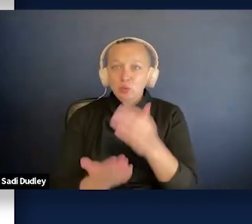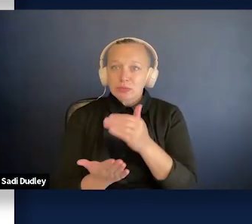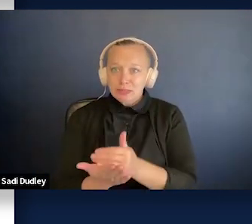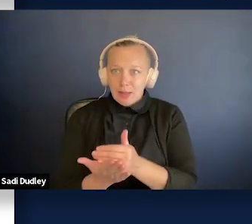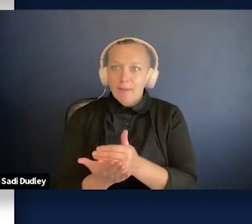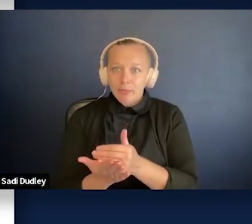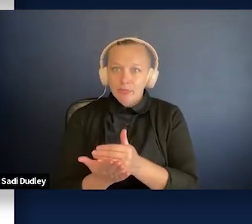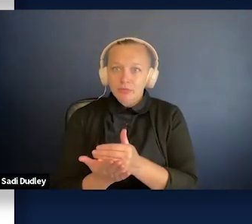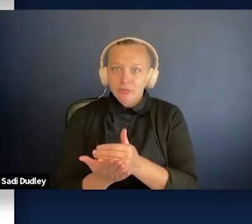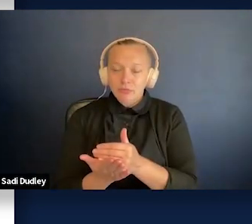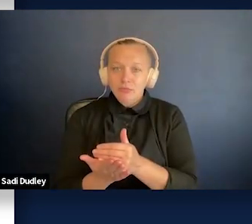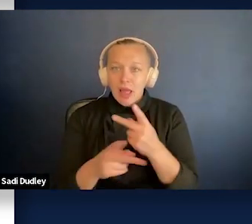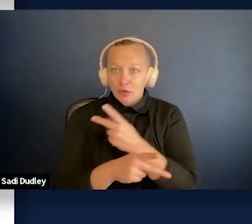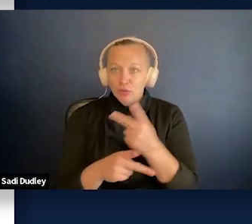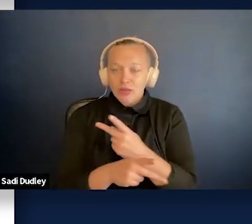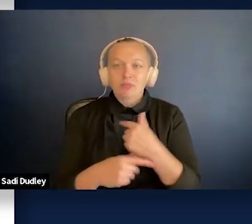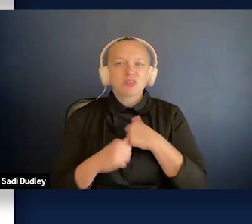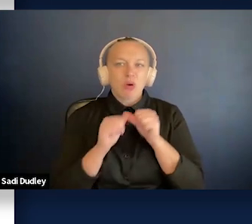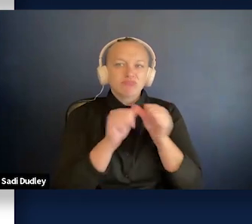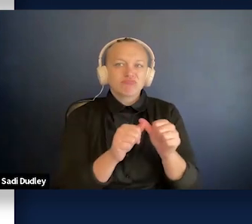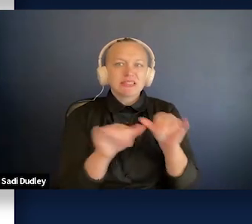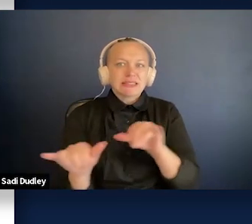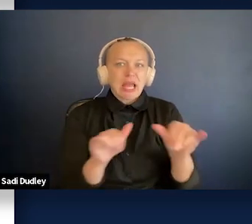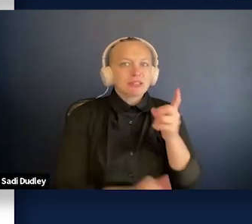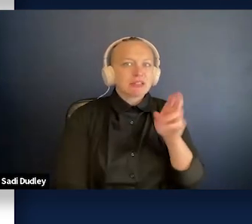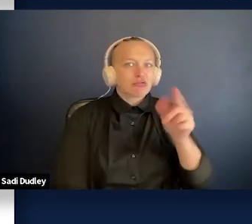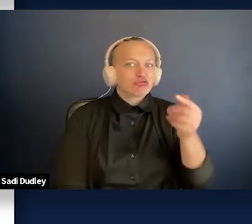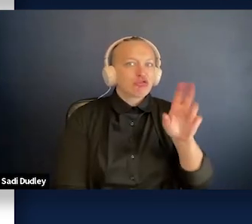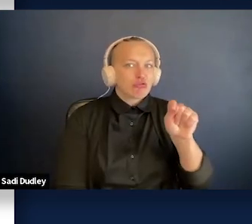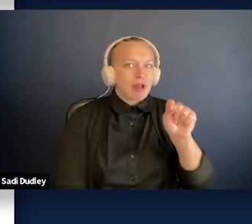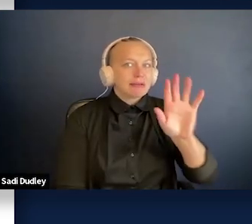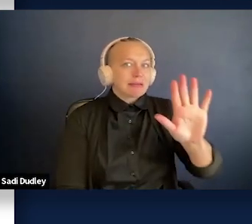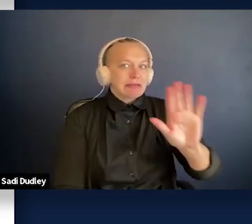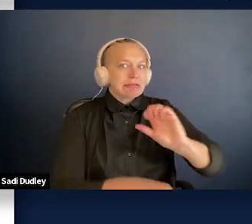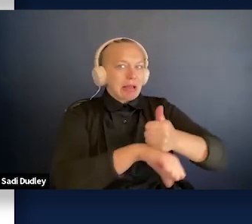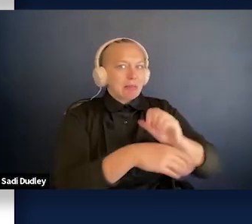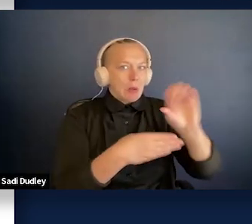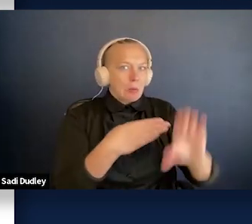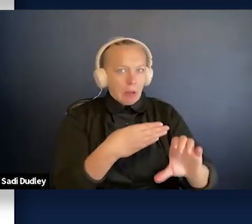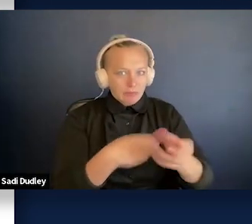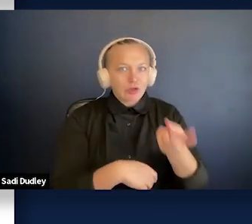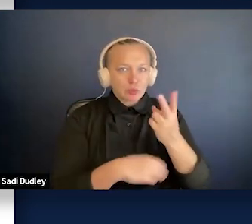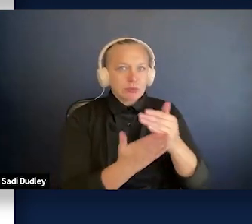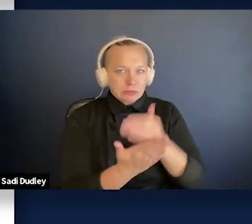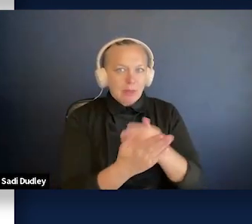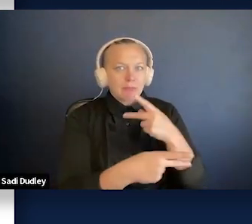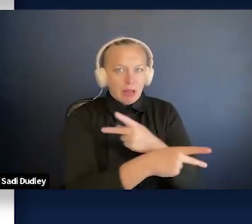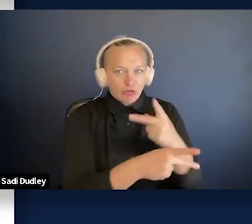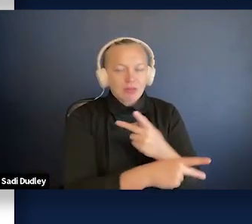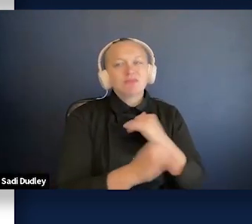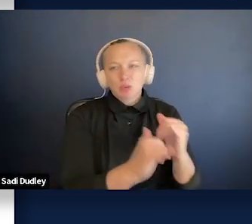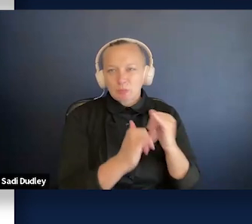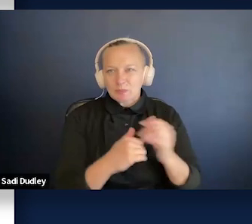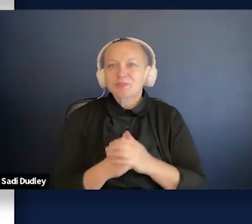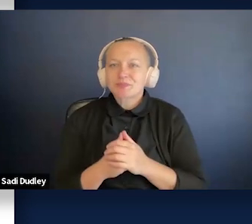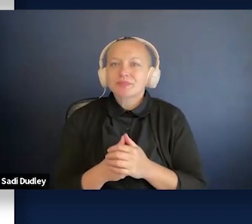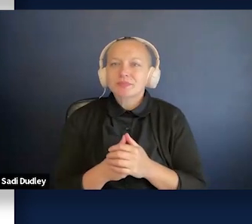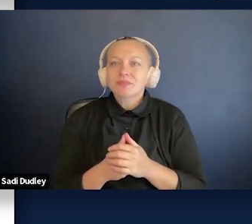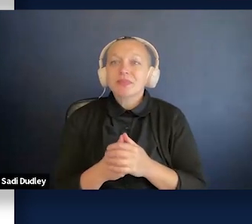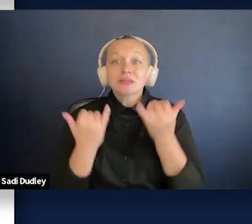So for consistency, I followed the same methods. Uh, the pneumococcal disease outcomes were examined in the one-year baseline period, and then throughout the 9-year follow-up.